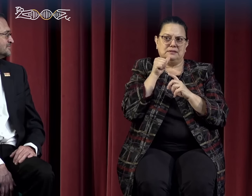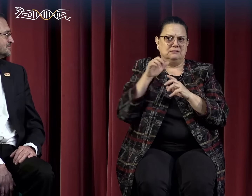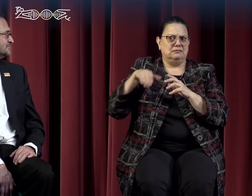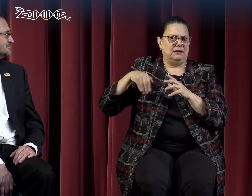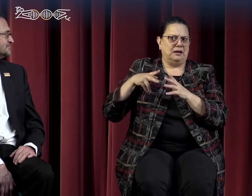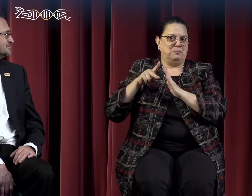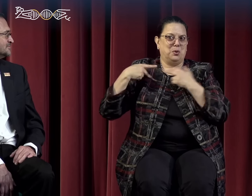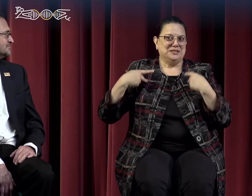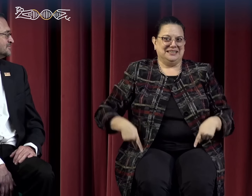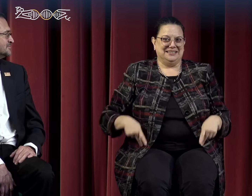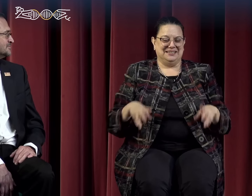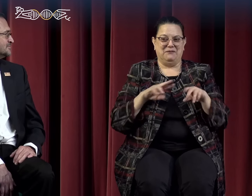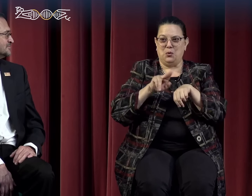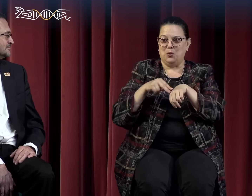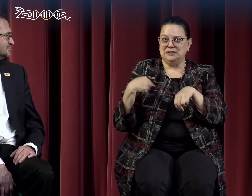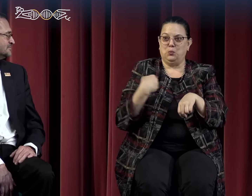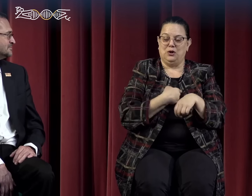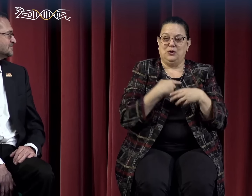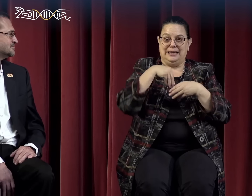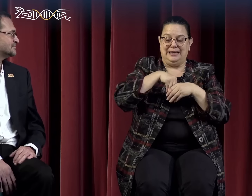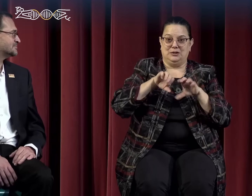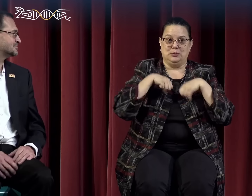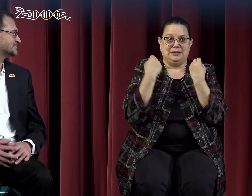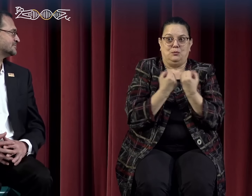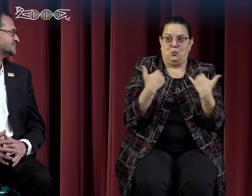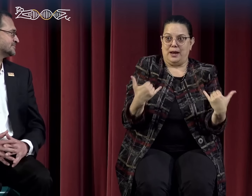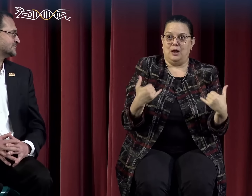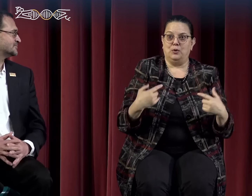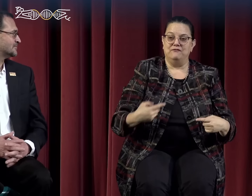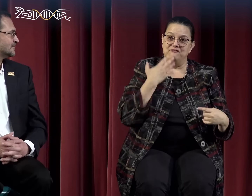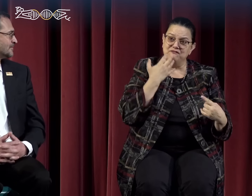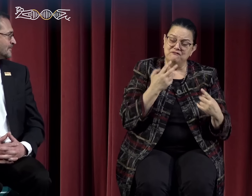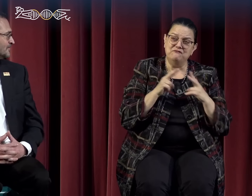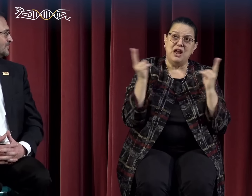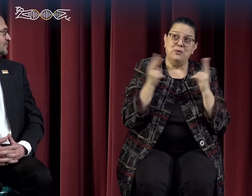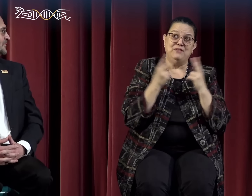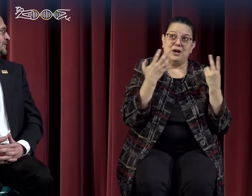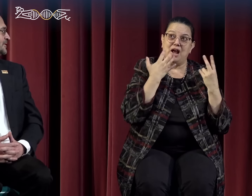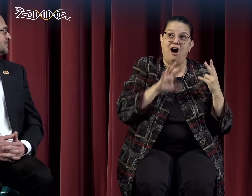But genome in an of itself is not a person although in society we are